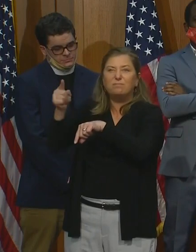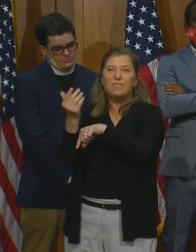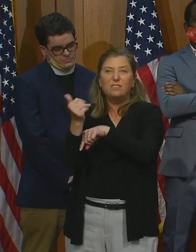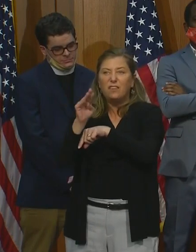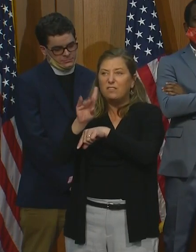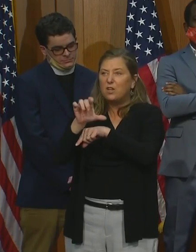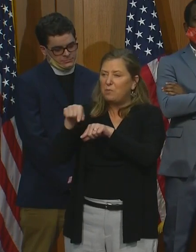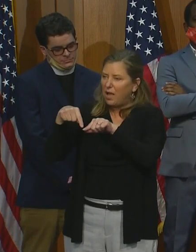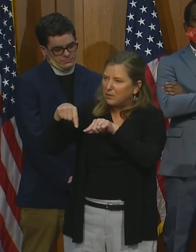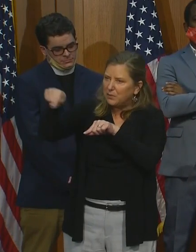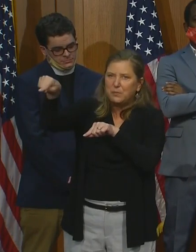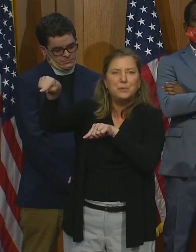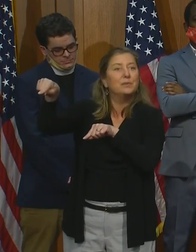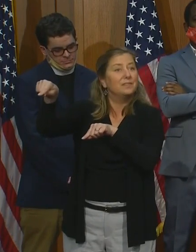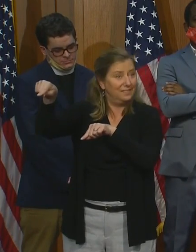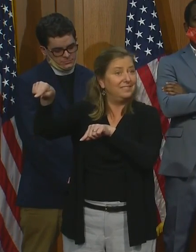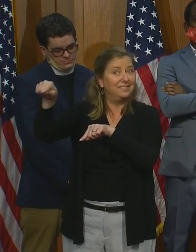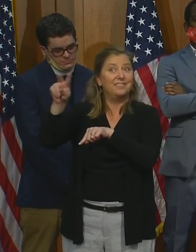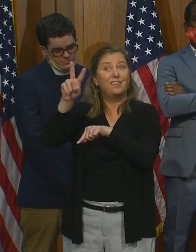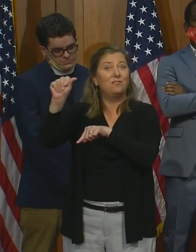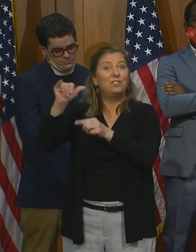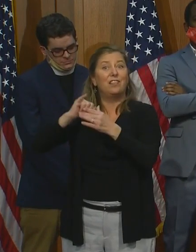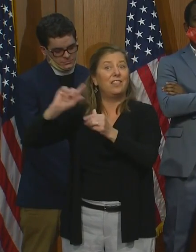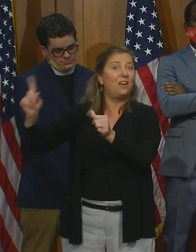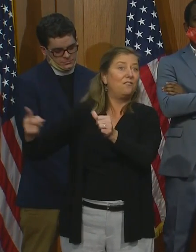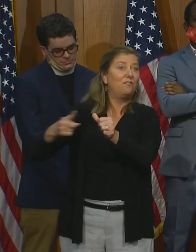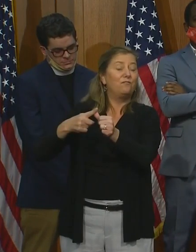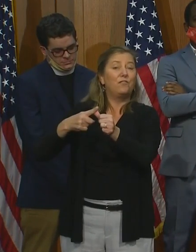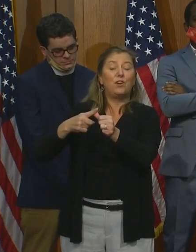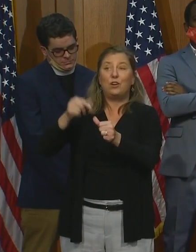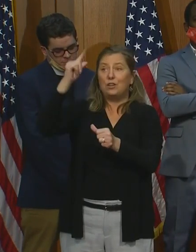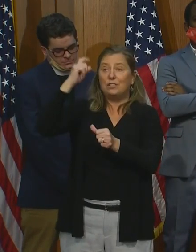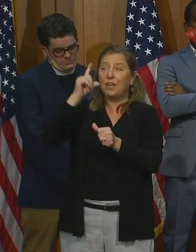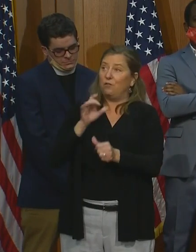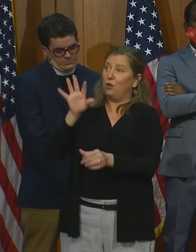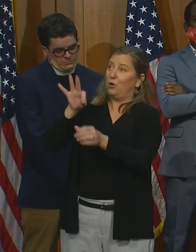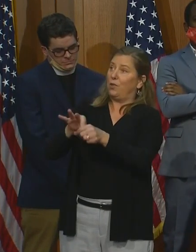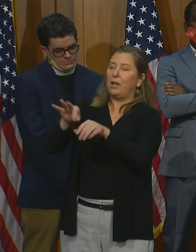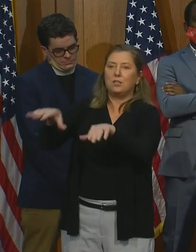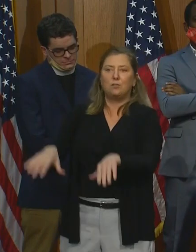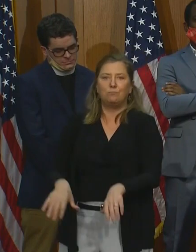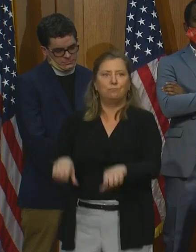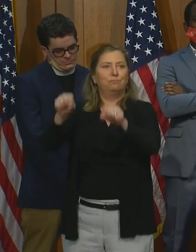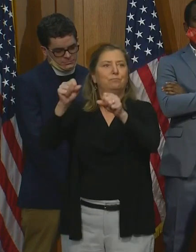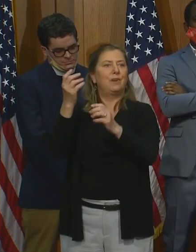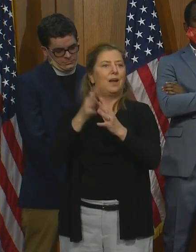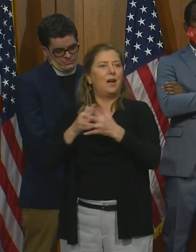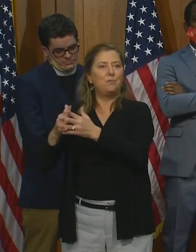HILL JUST FIFTEEN BLOCKS FROM